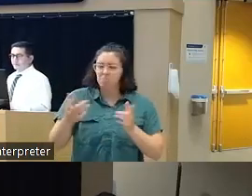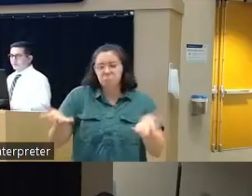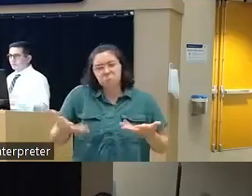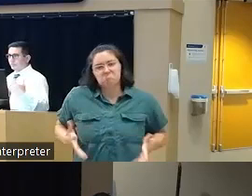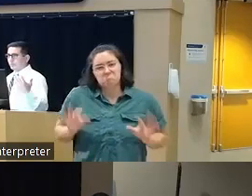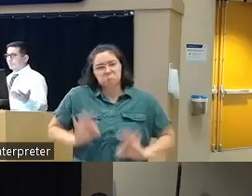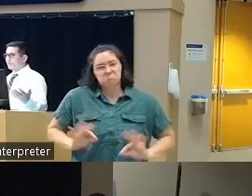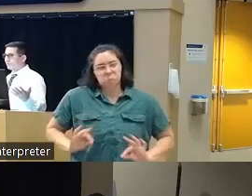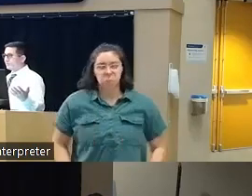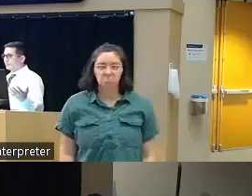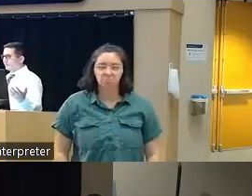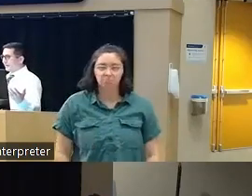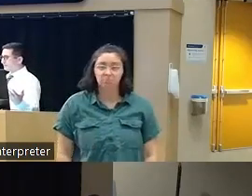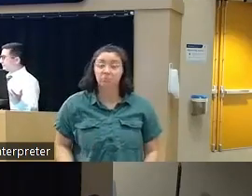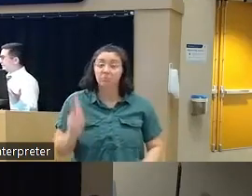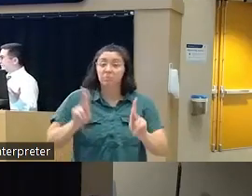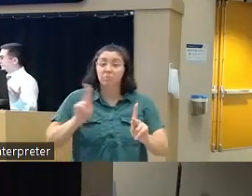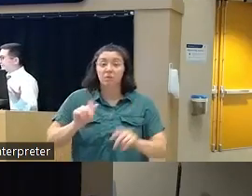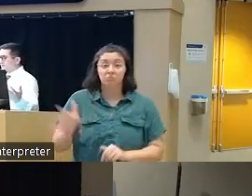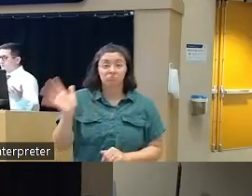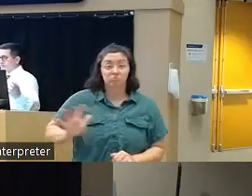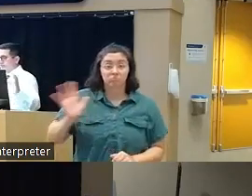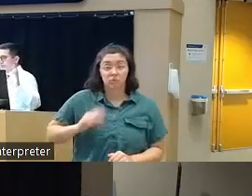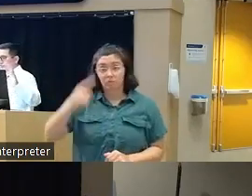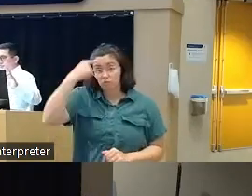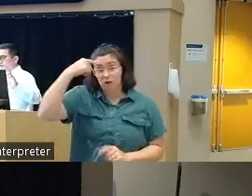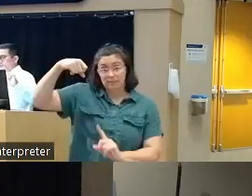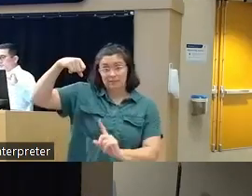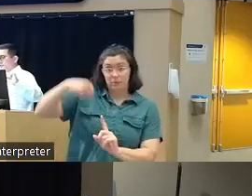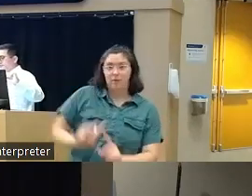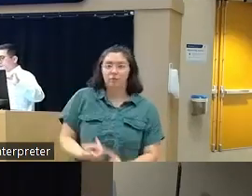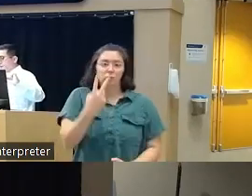and so what people have done in the past right for brain stimulation there's two case studies